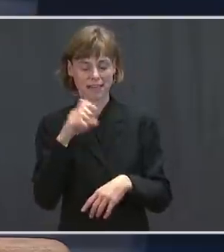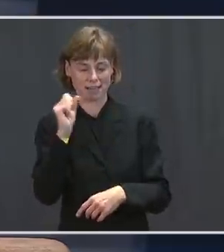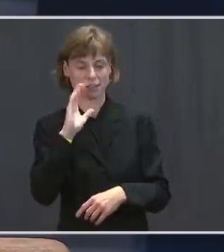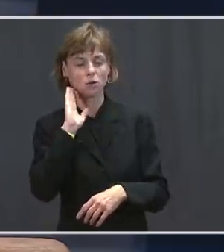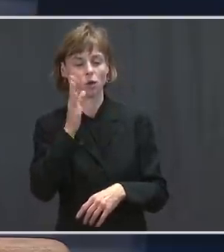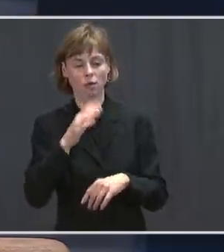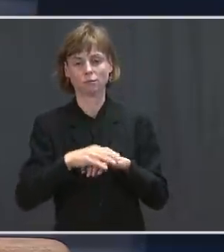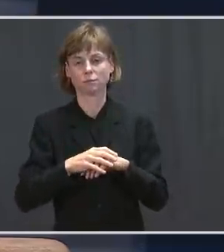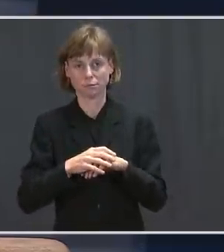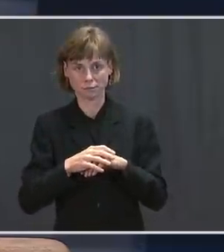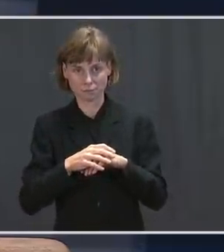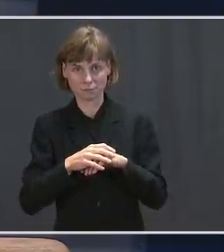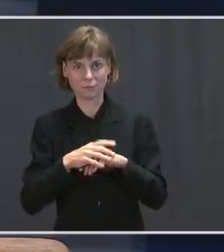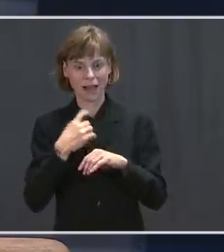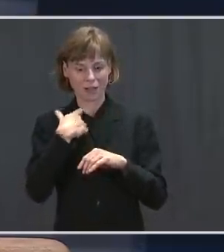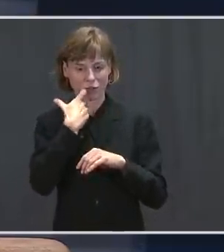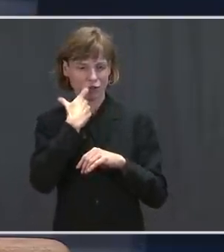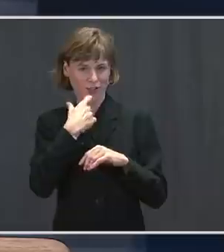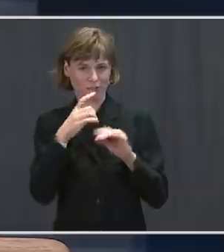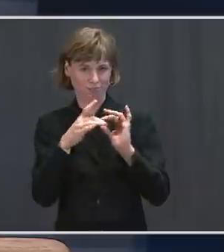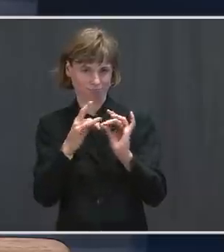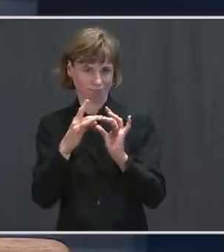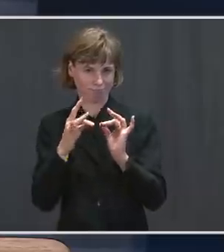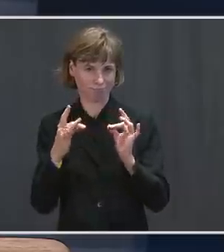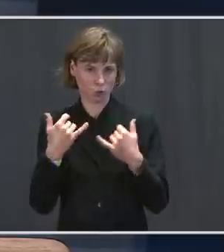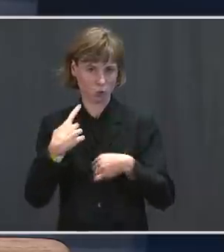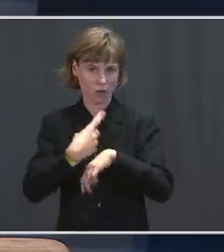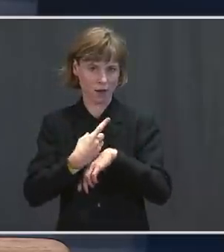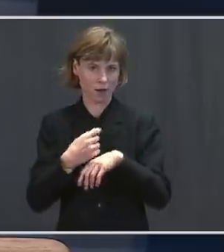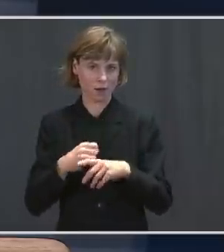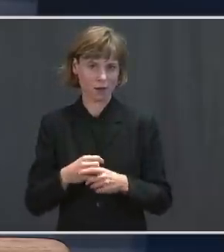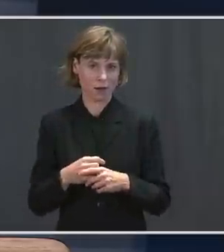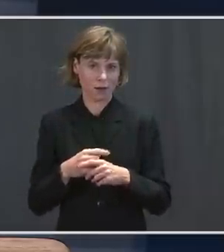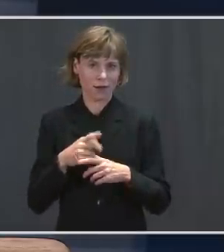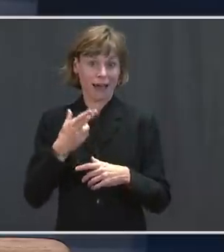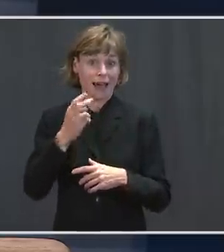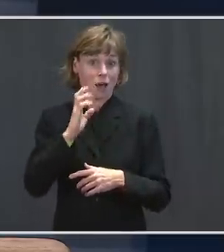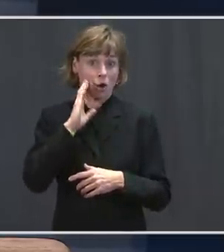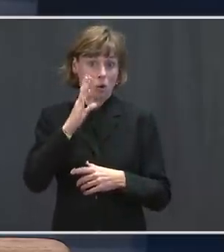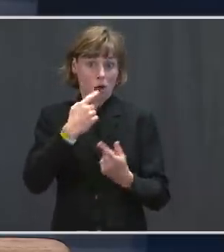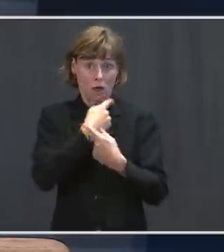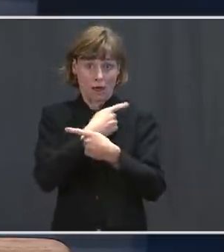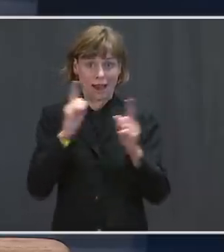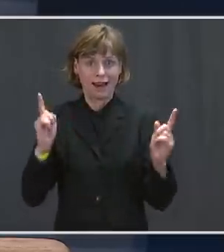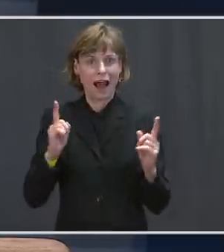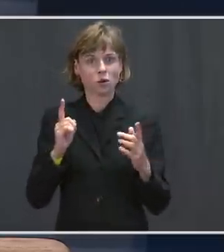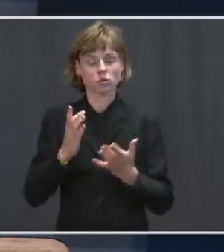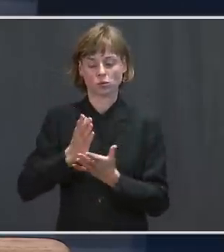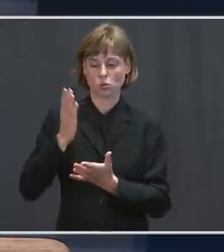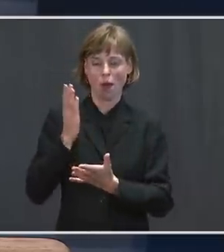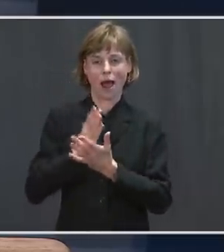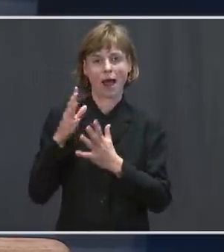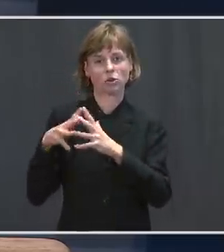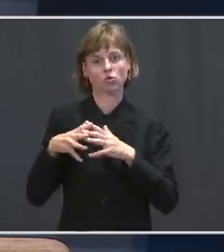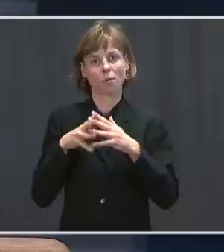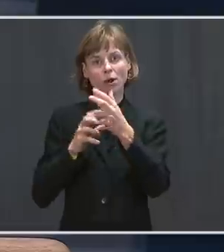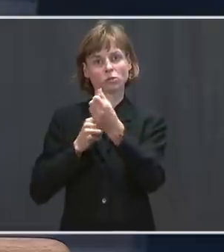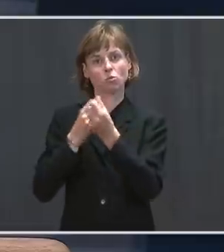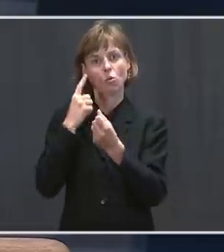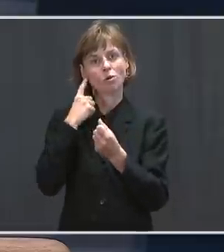As I said, in my remarks today, he is going to announce an end to American support for offensive operations in Yemen.